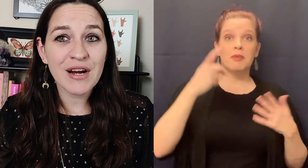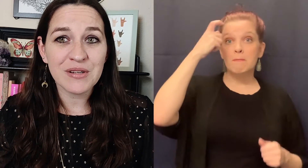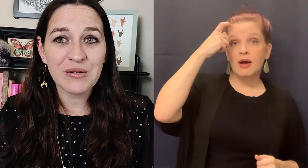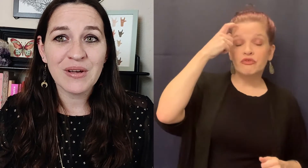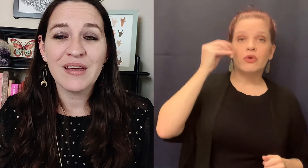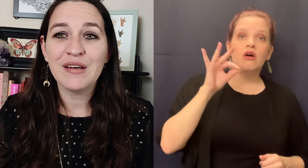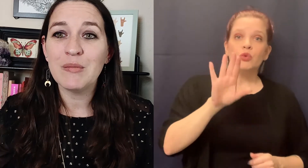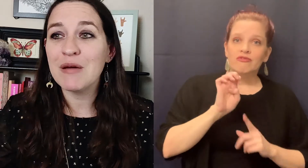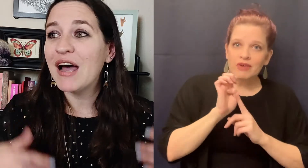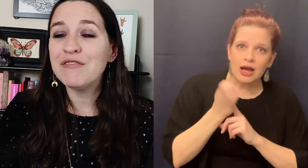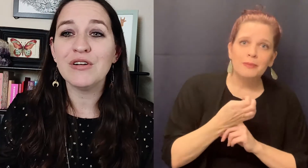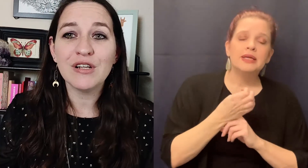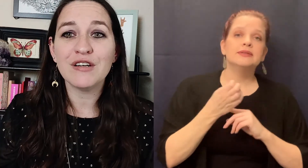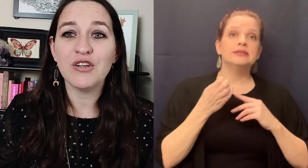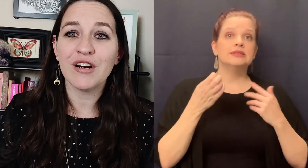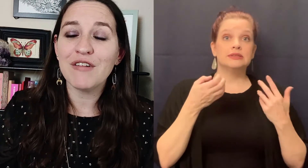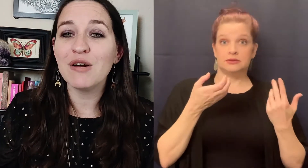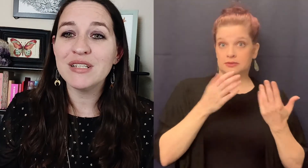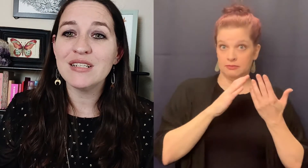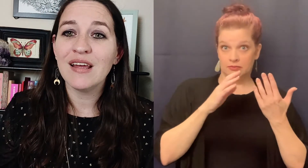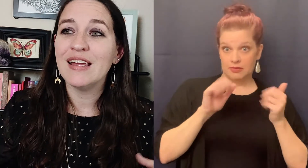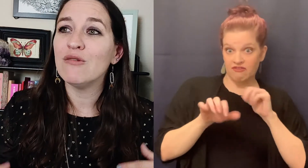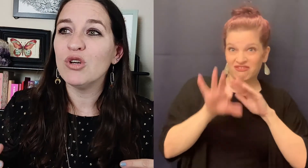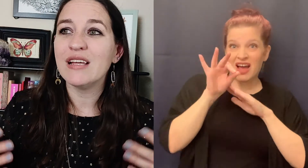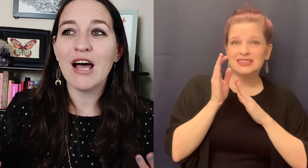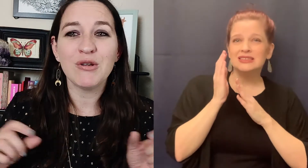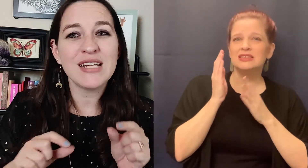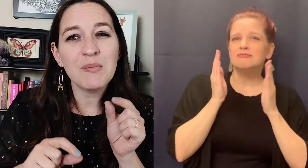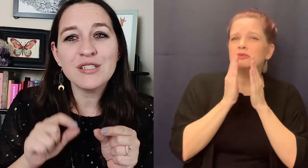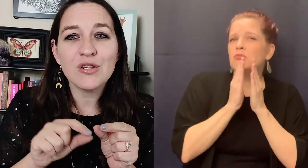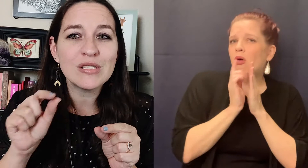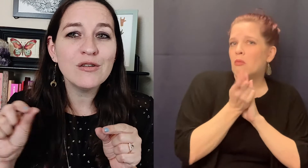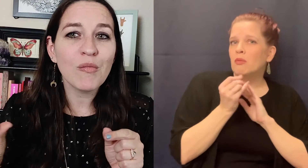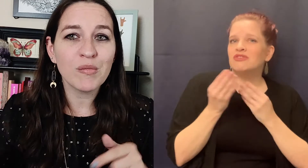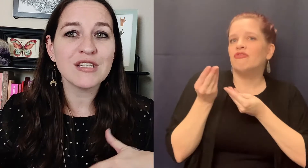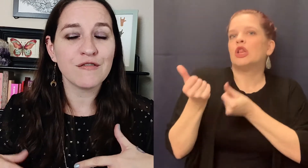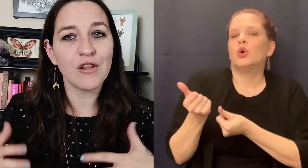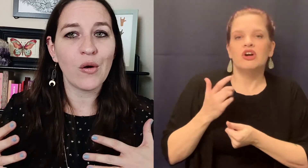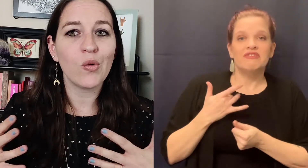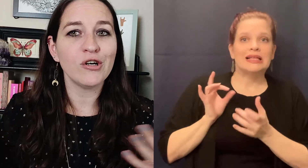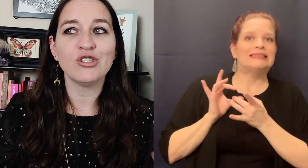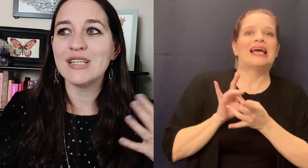around you, Being mindful of your environment can really allow you to tap into those little moments of flow where you're just